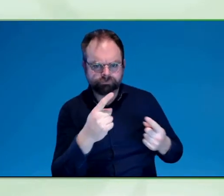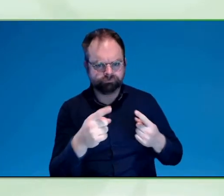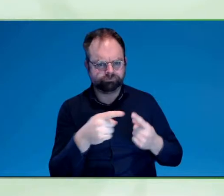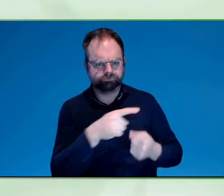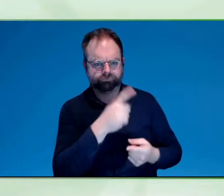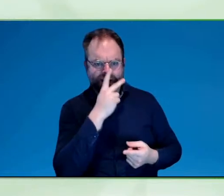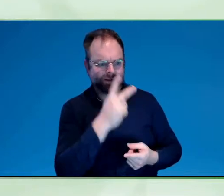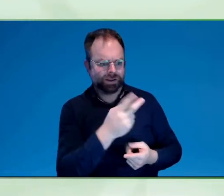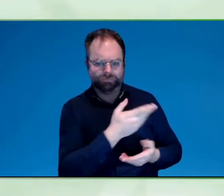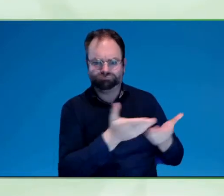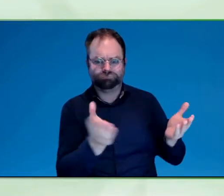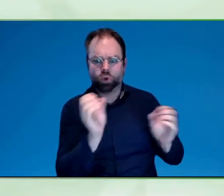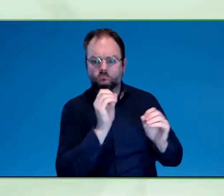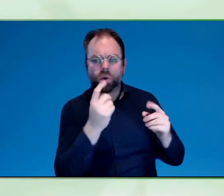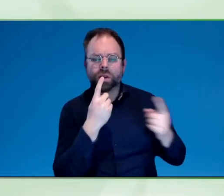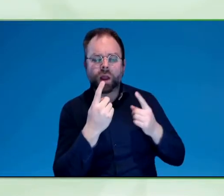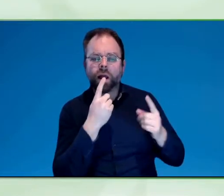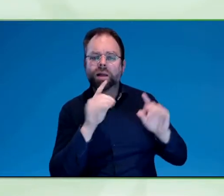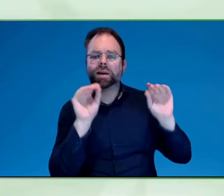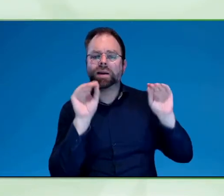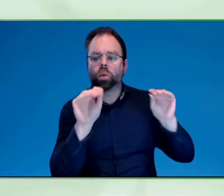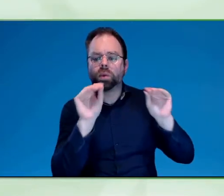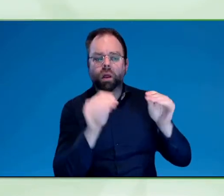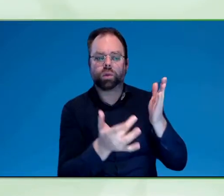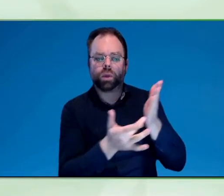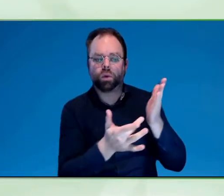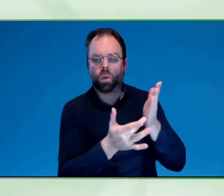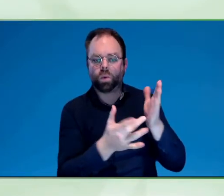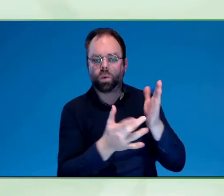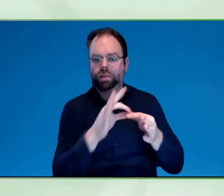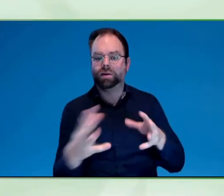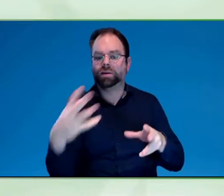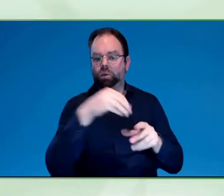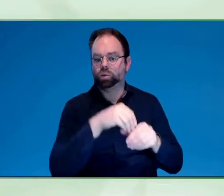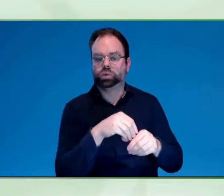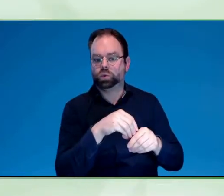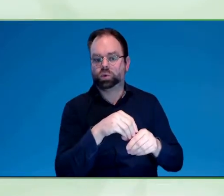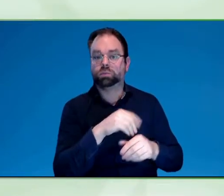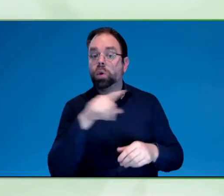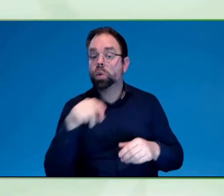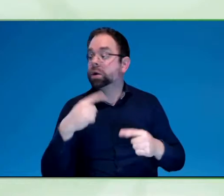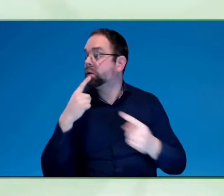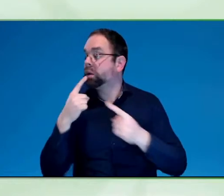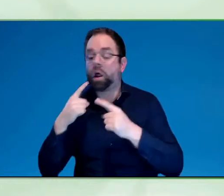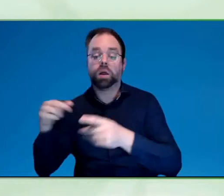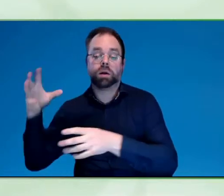You need to have all of the components of that inclusivity to make sure that not only